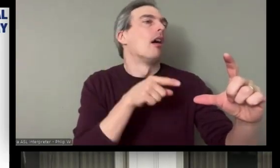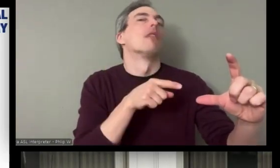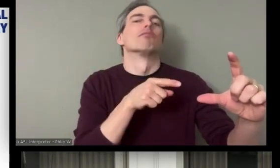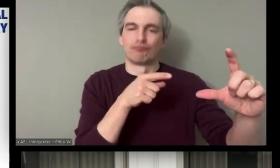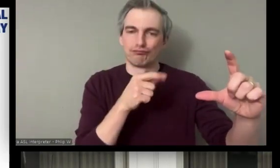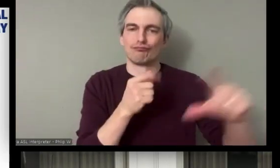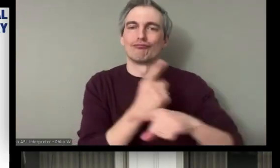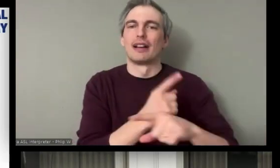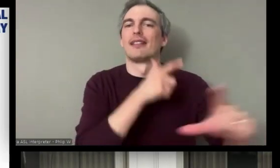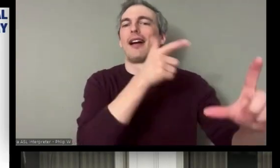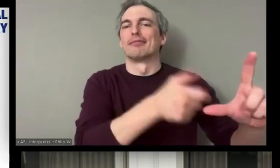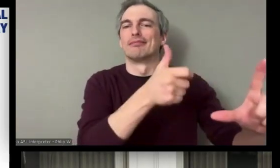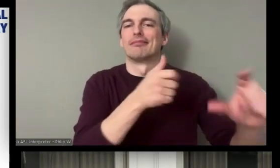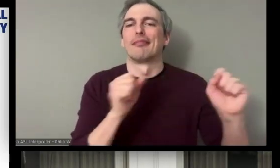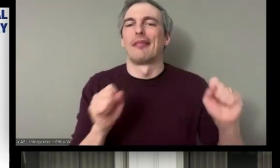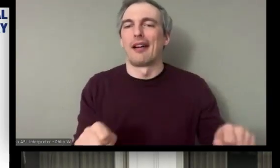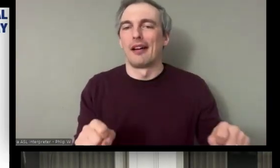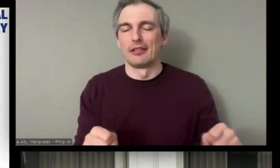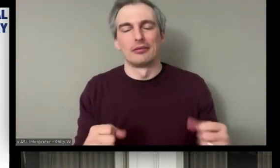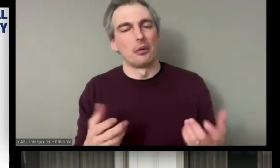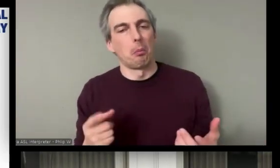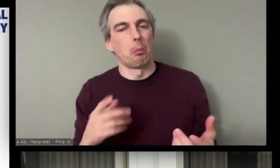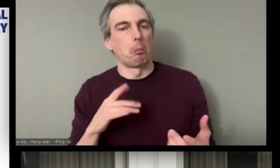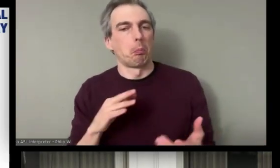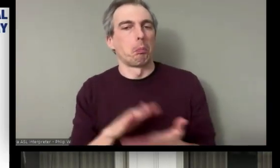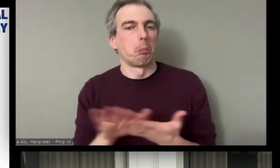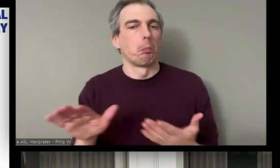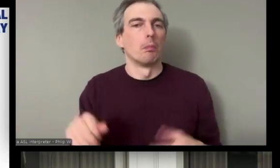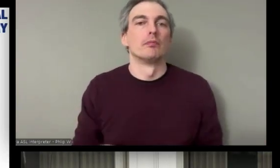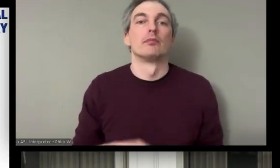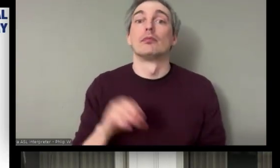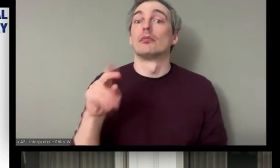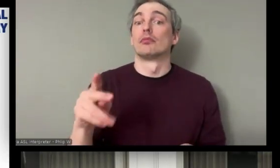right. Next thing. Screen reader. So... This is my...